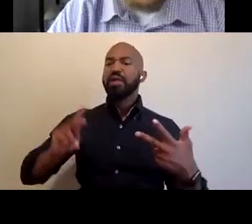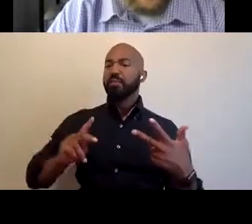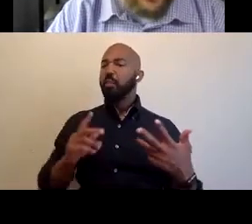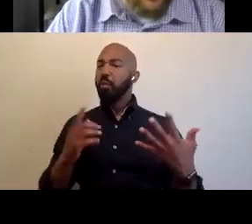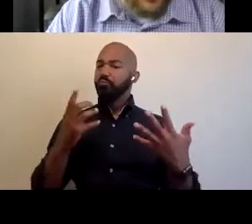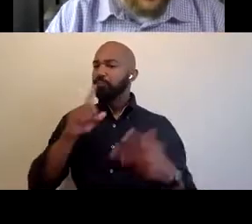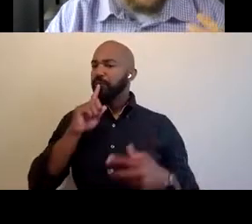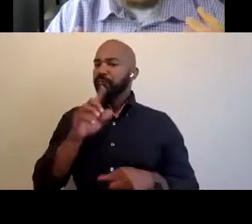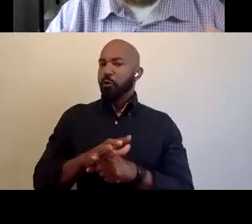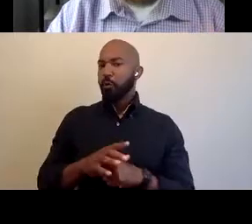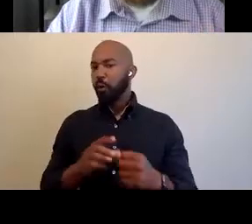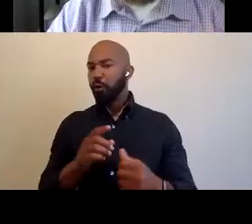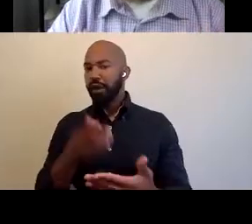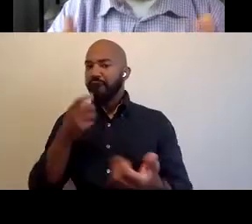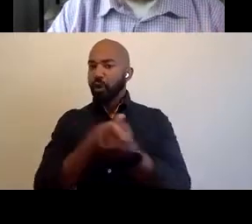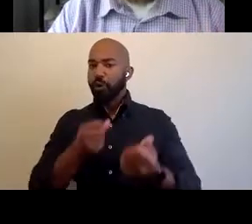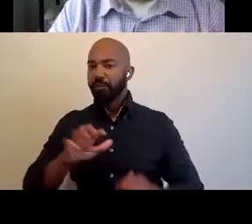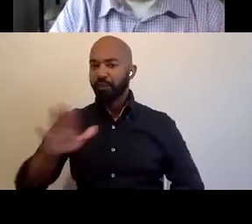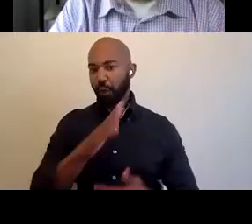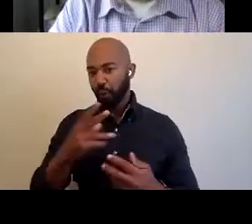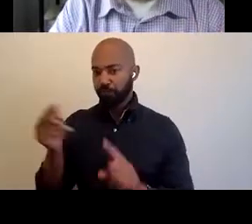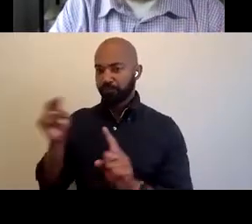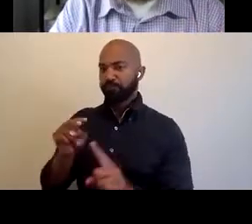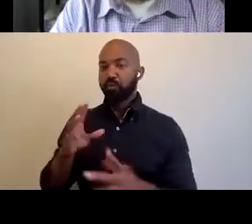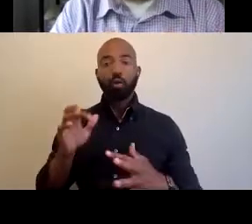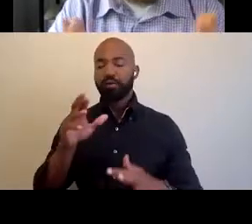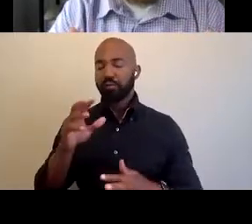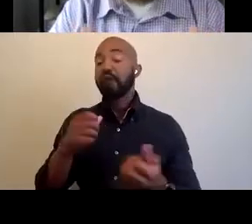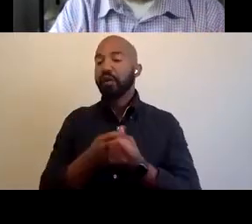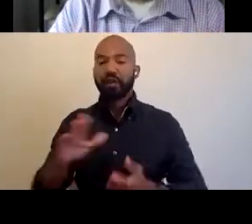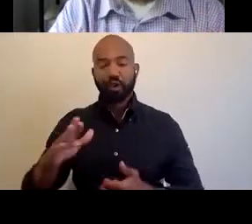So we are excited to have roughly an hour. If we go over, we go over.